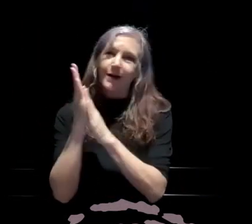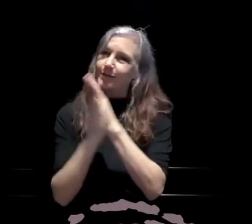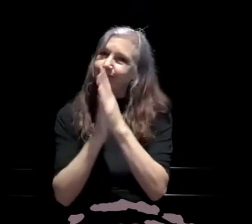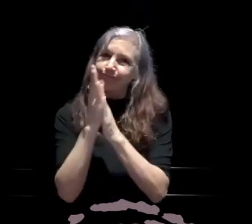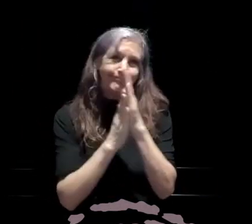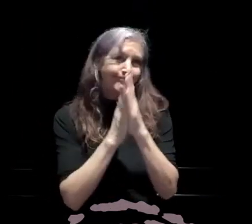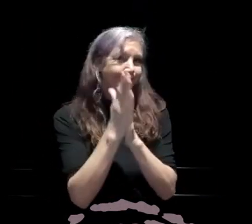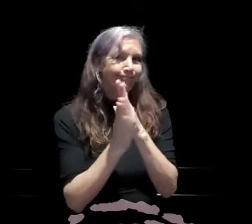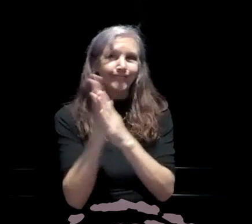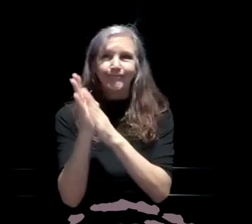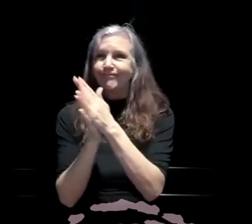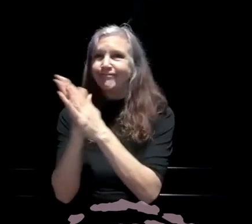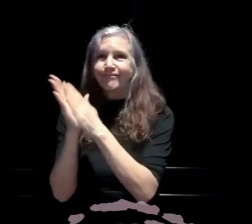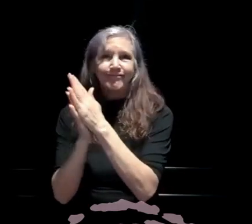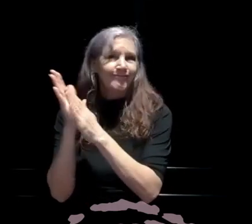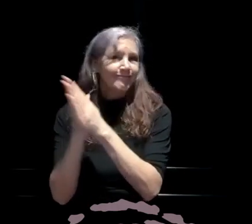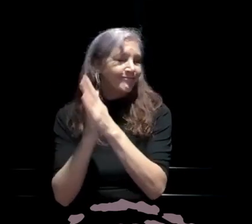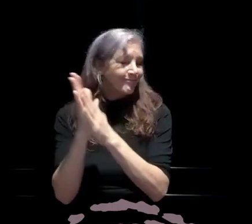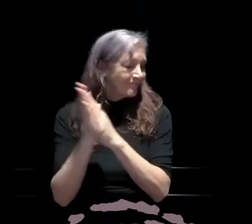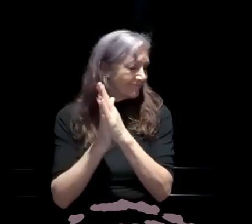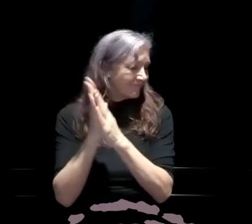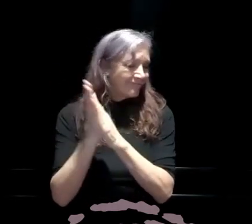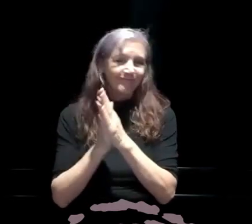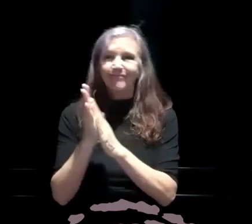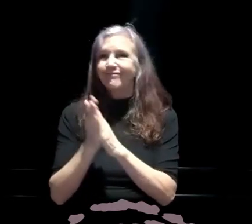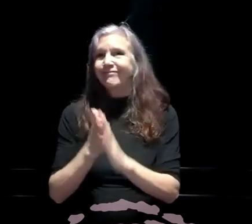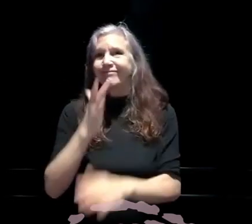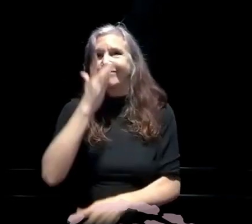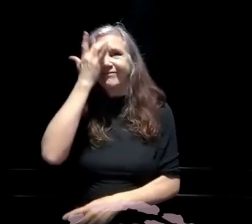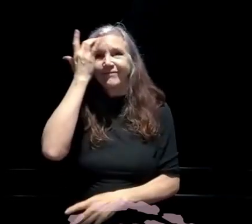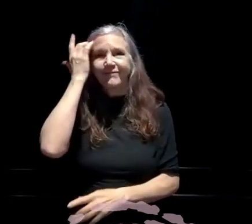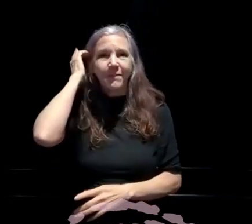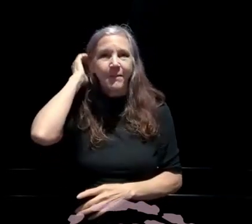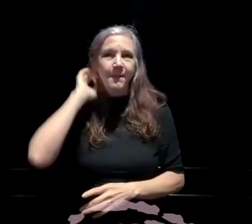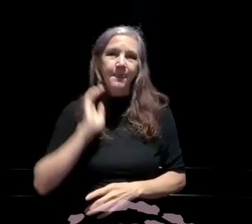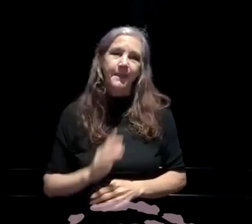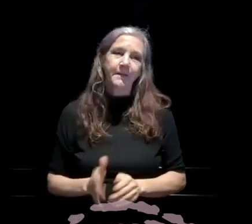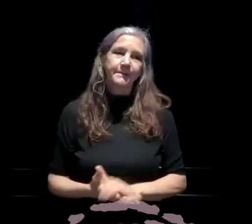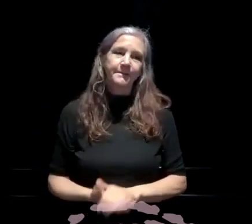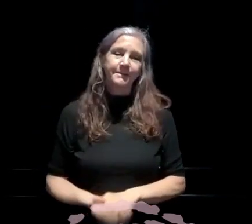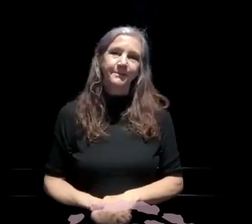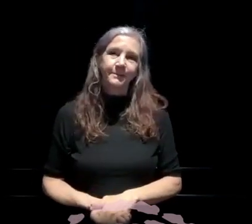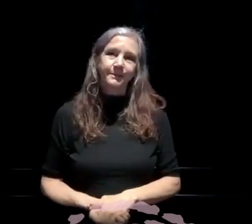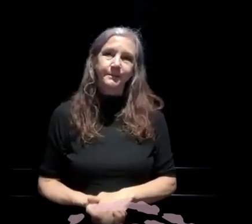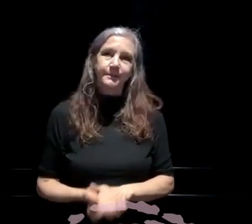So let's warm it up and